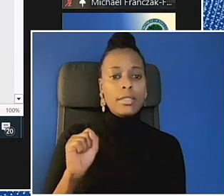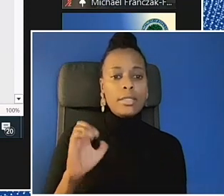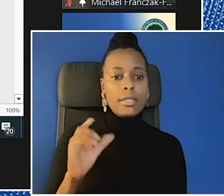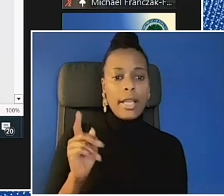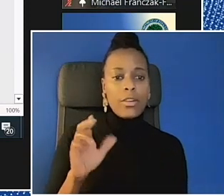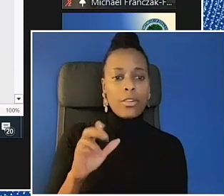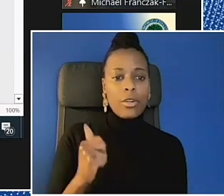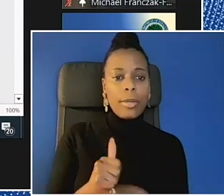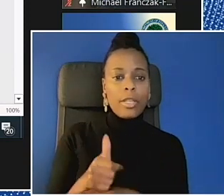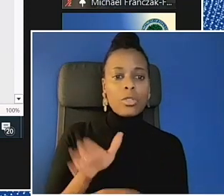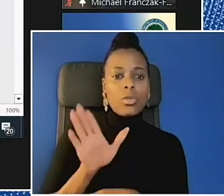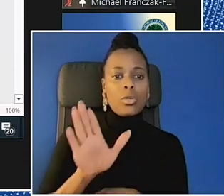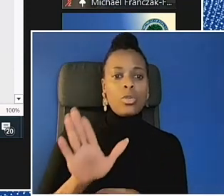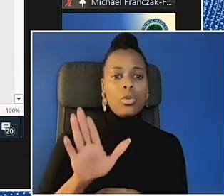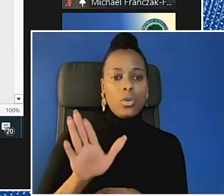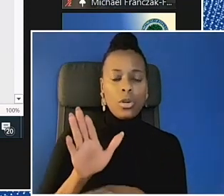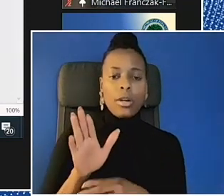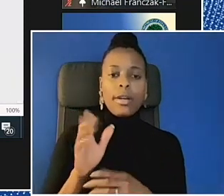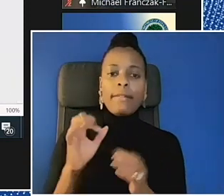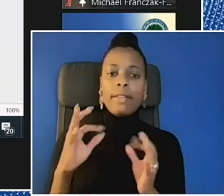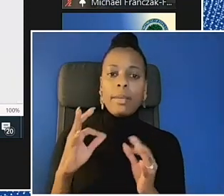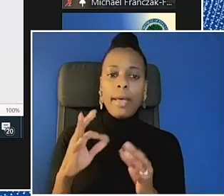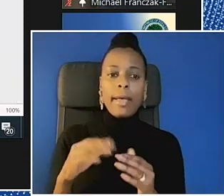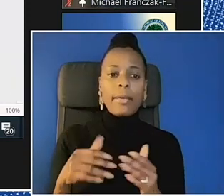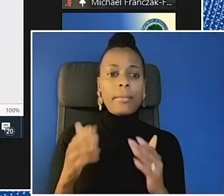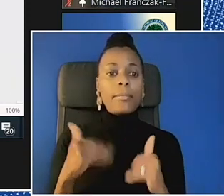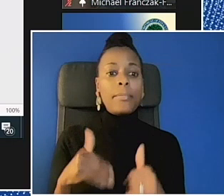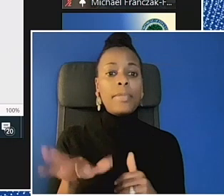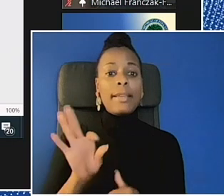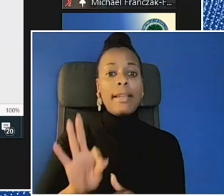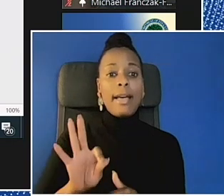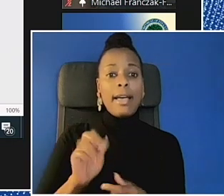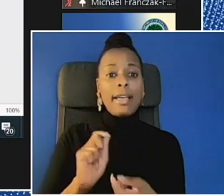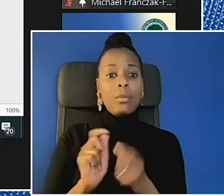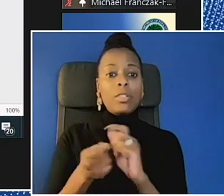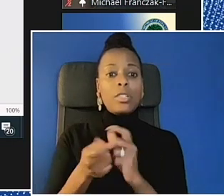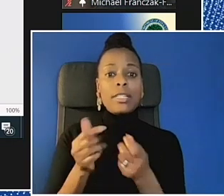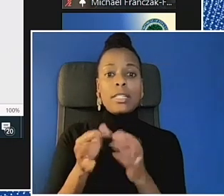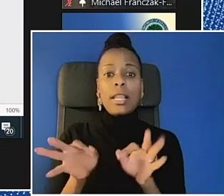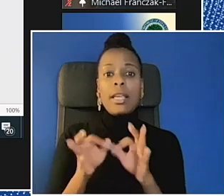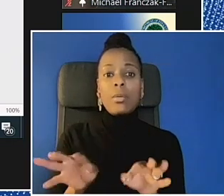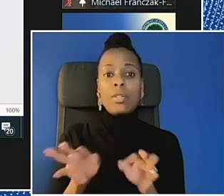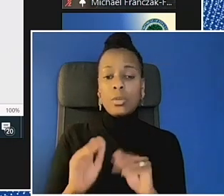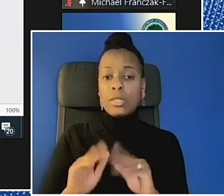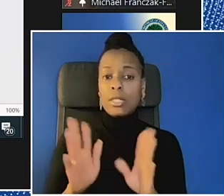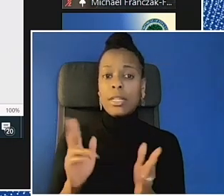Factor nine, we've taken the suggestion to change the language, so it is clear that the Secretary can consider typical student